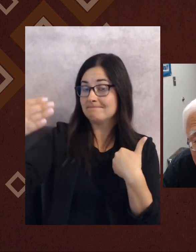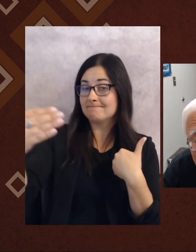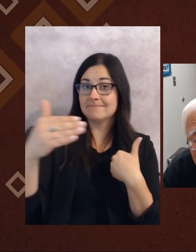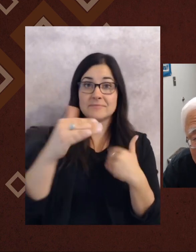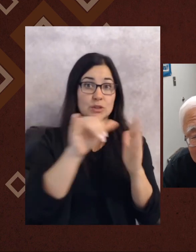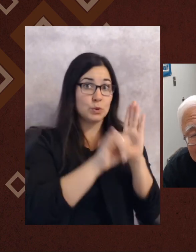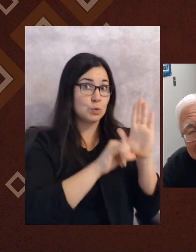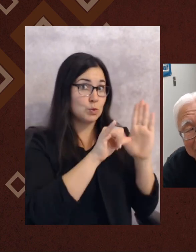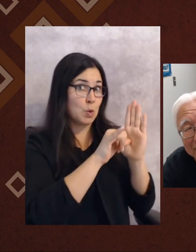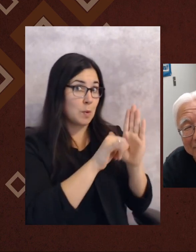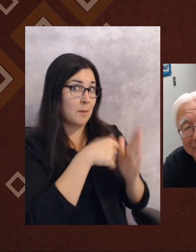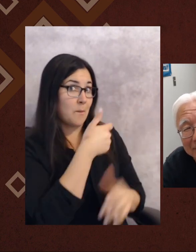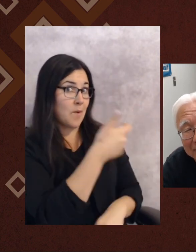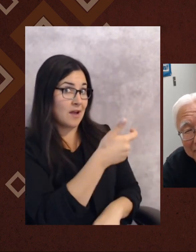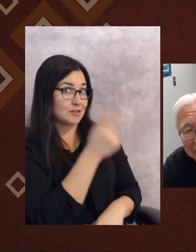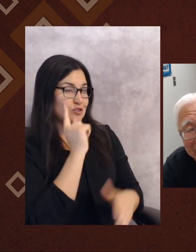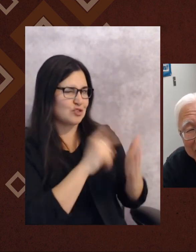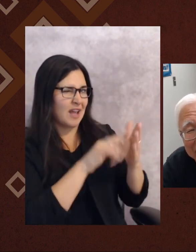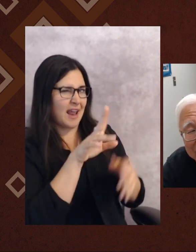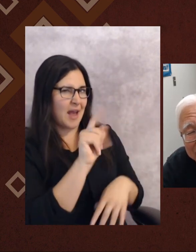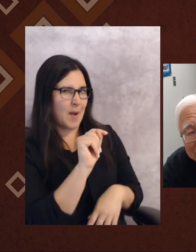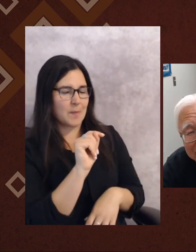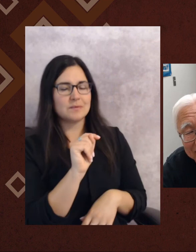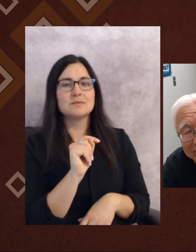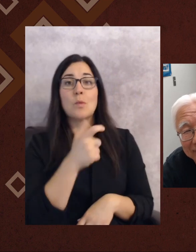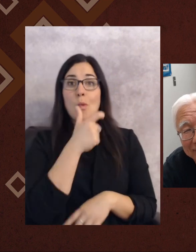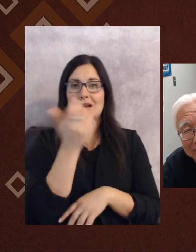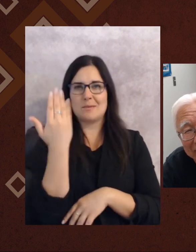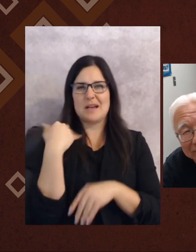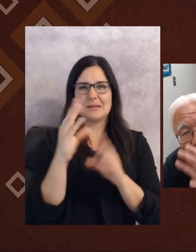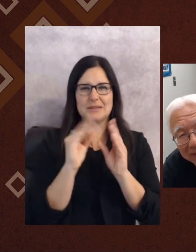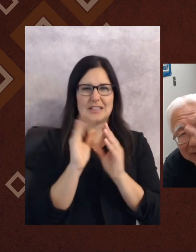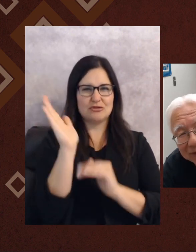So you can watch any past presentations that we've had. We'll take care of you.